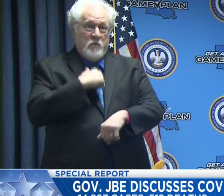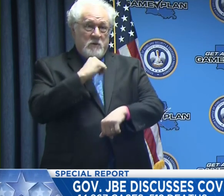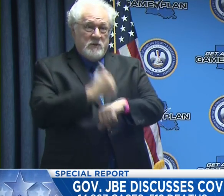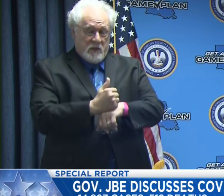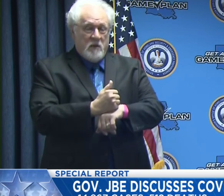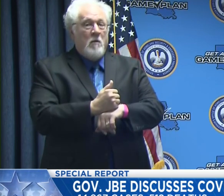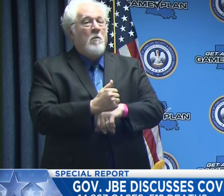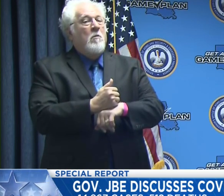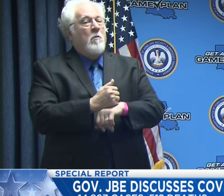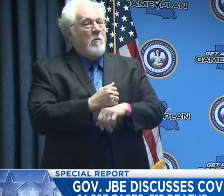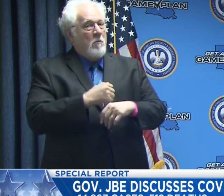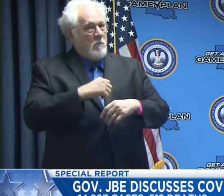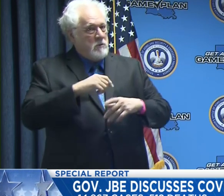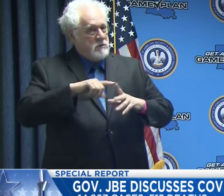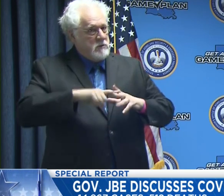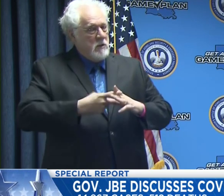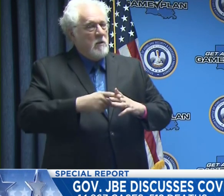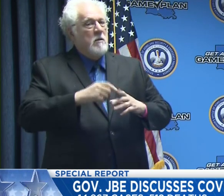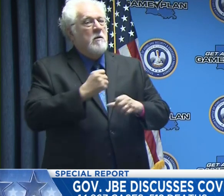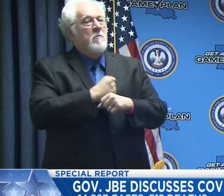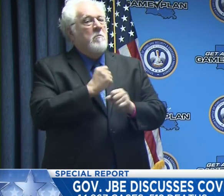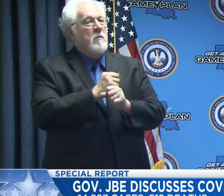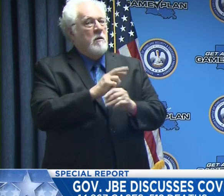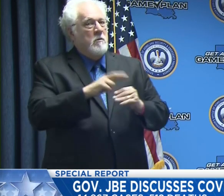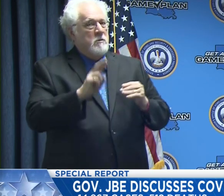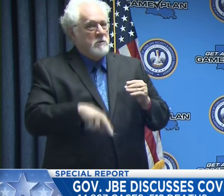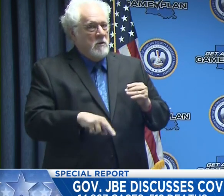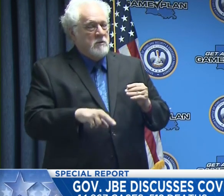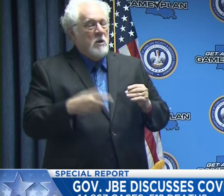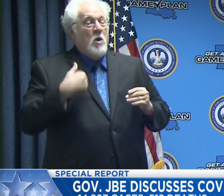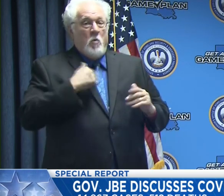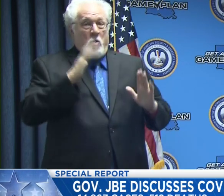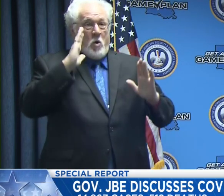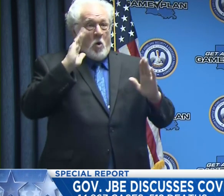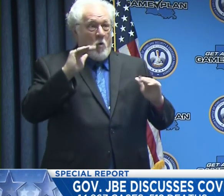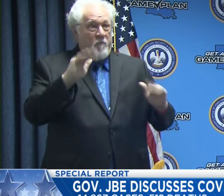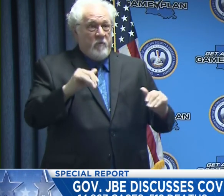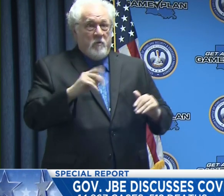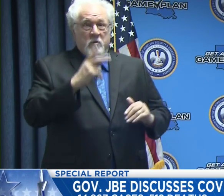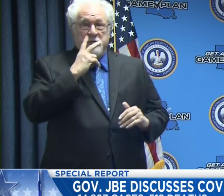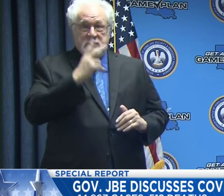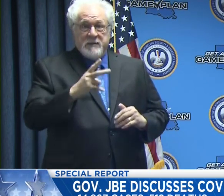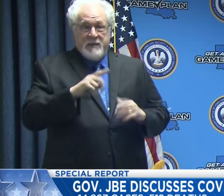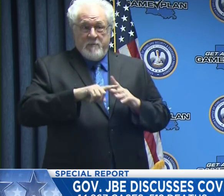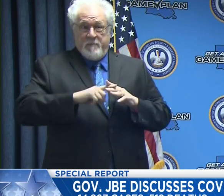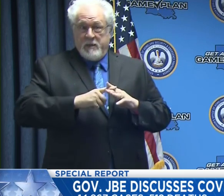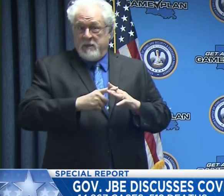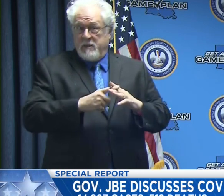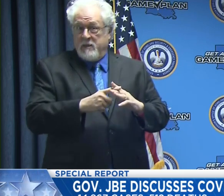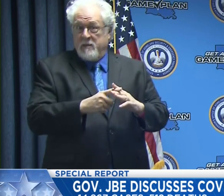AND THEY'RE HIGHER THAN WE WOULD LIKE WE ARE STARTING TO -- STARTING TO SEE REALTIME THE